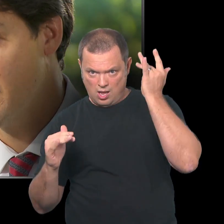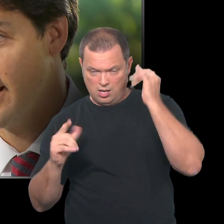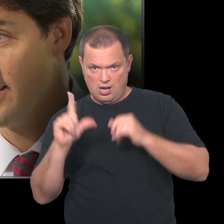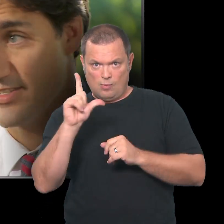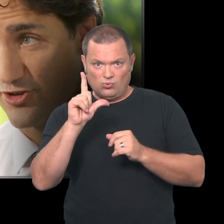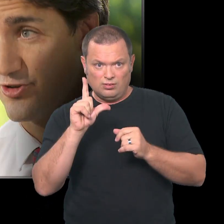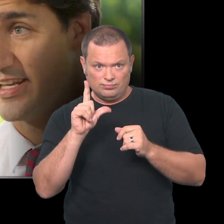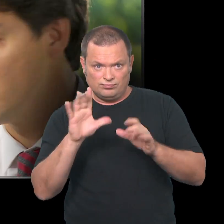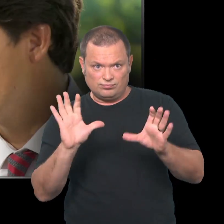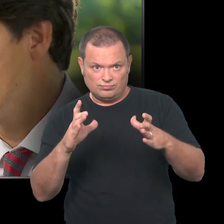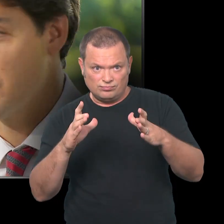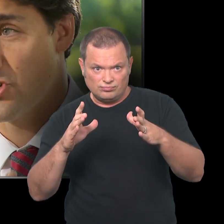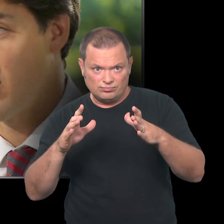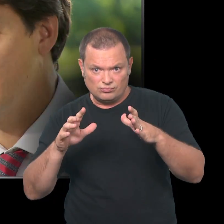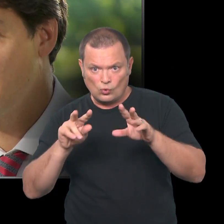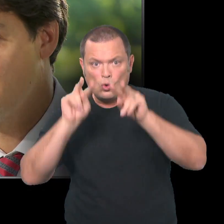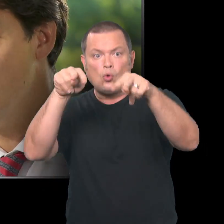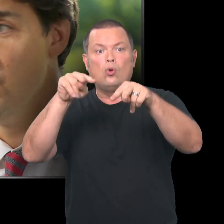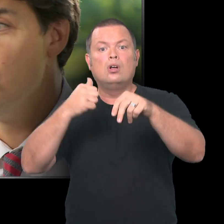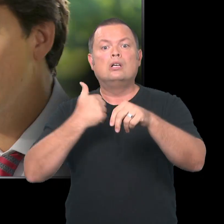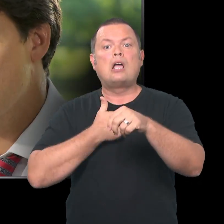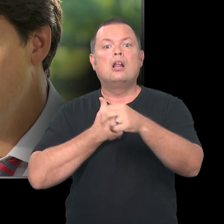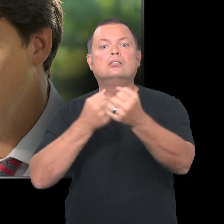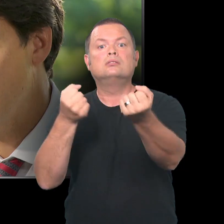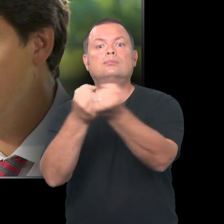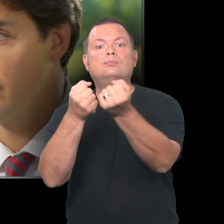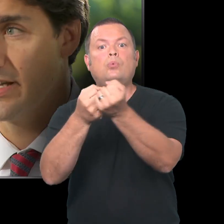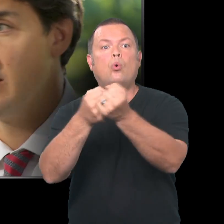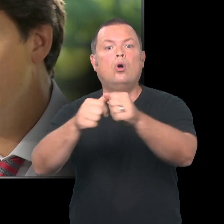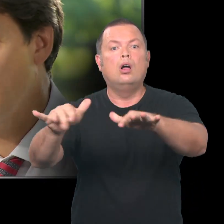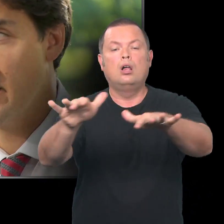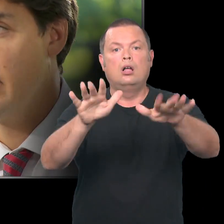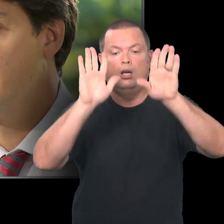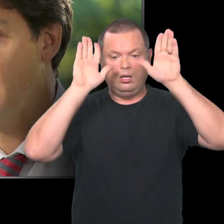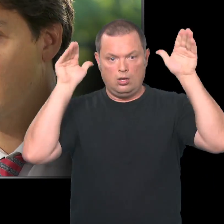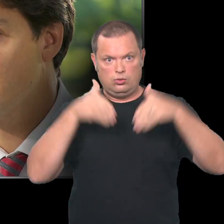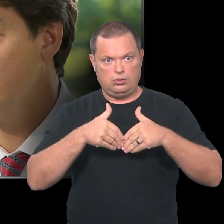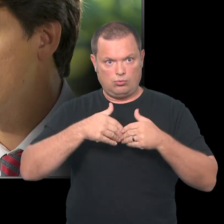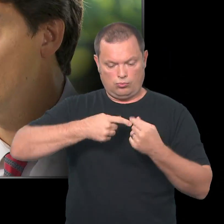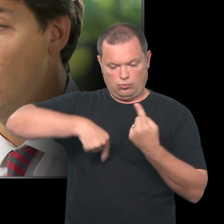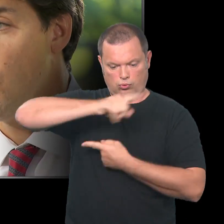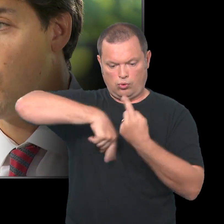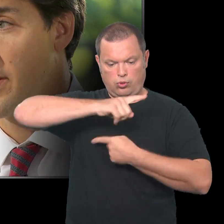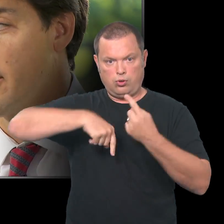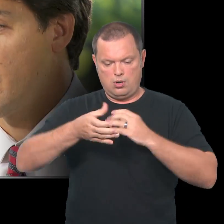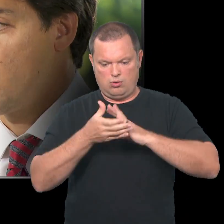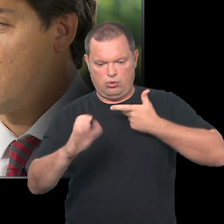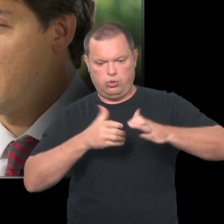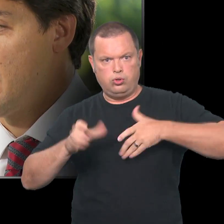and dropping and dropping in the polls. Because the Liberal Party had turned away from Canadians. It turned inwards. It was jockeying for who gets to be leader,